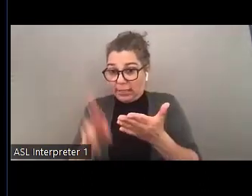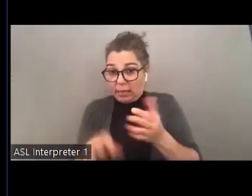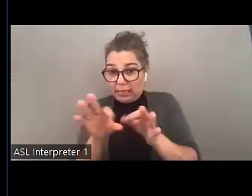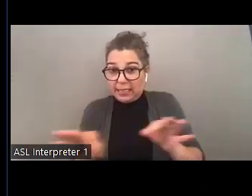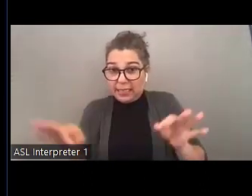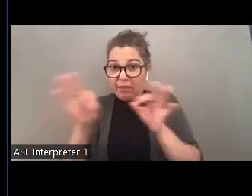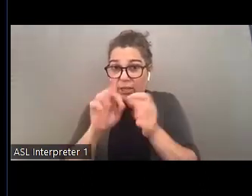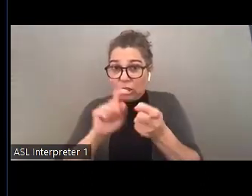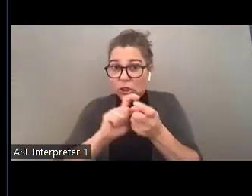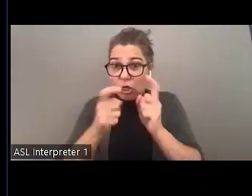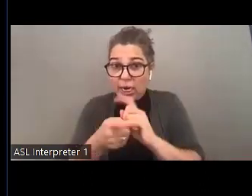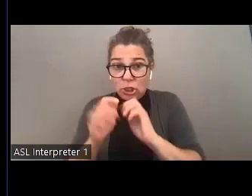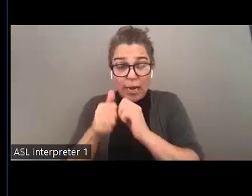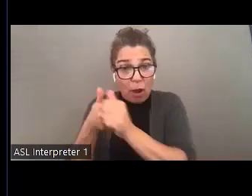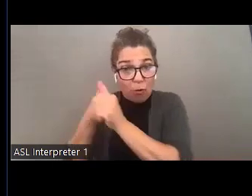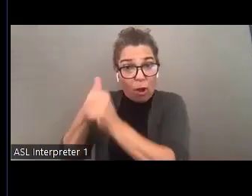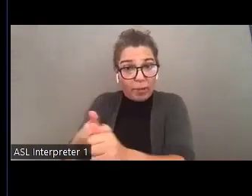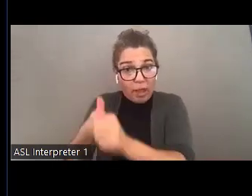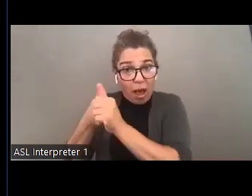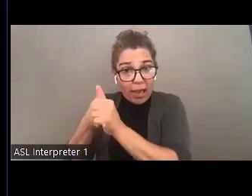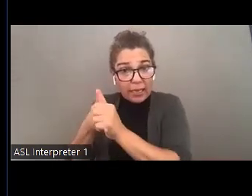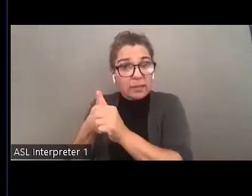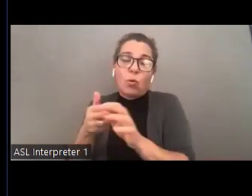in how non-compliance is enforced.